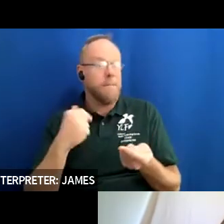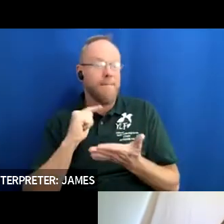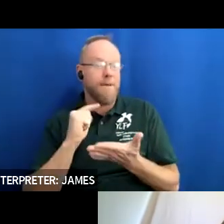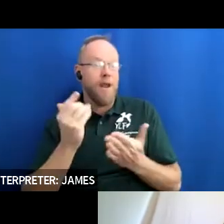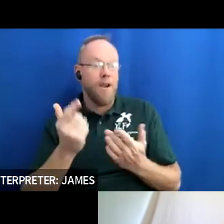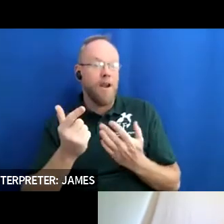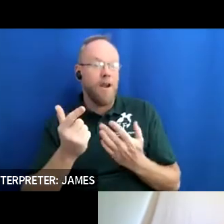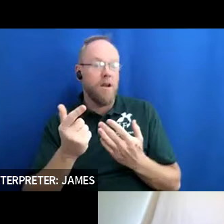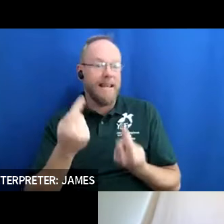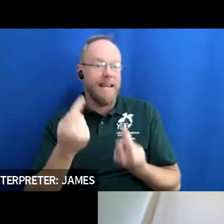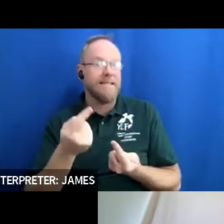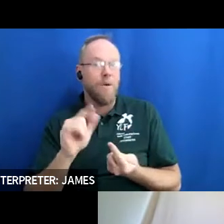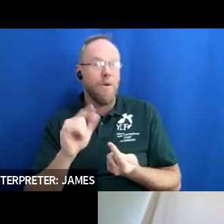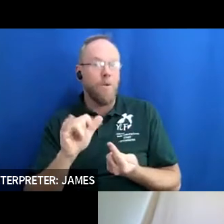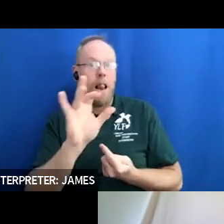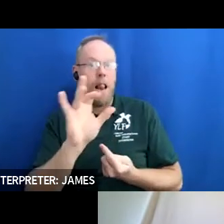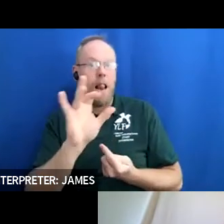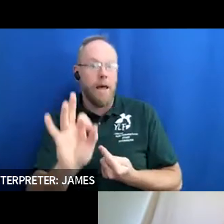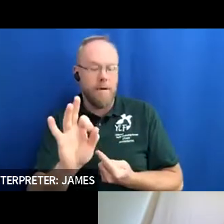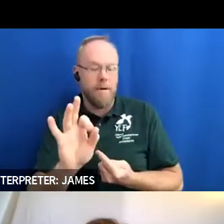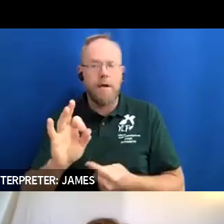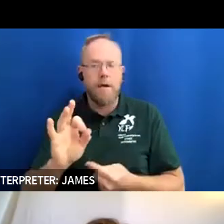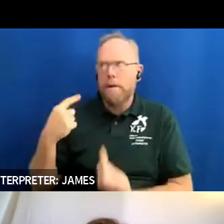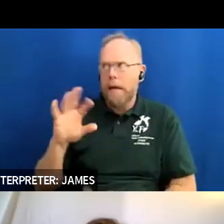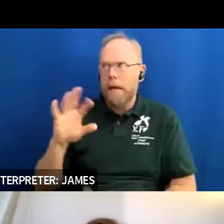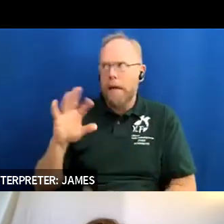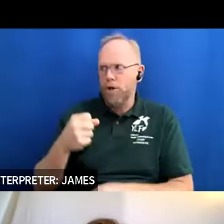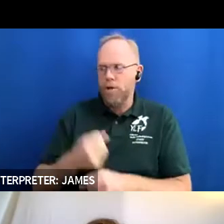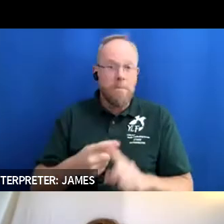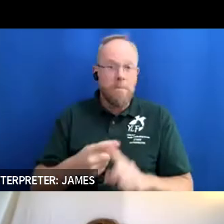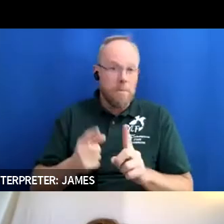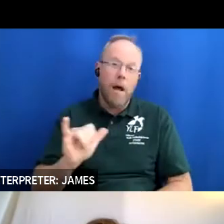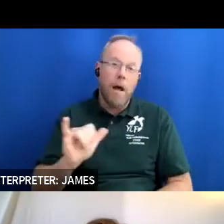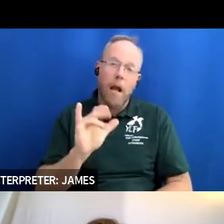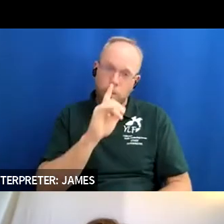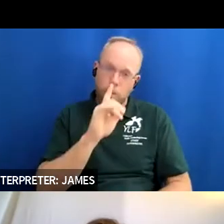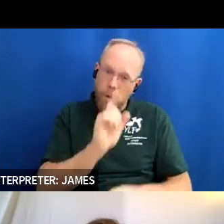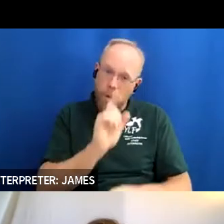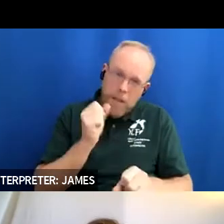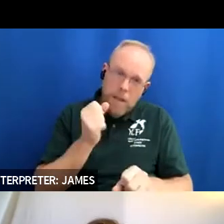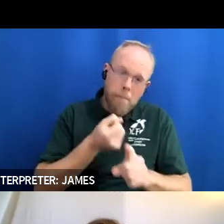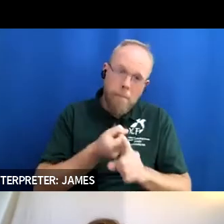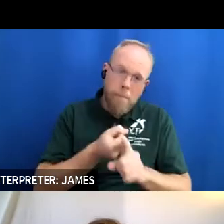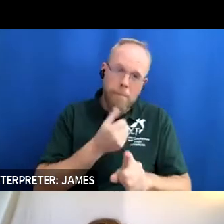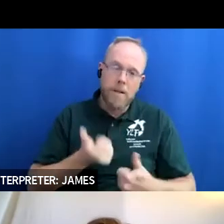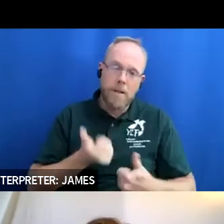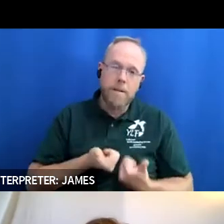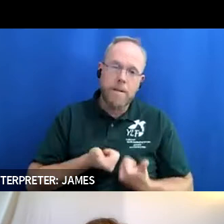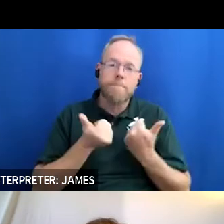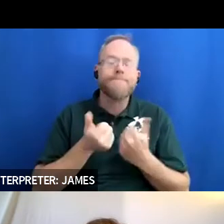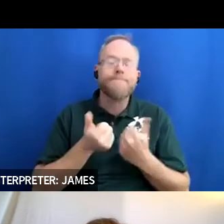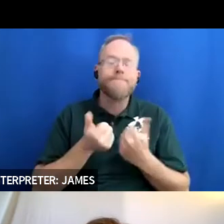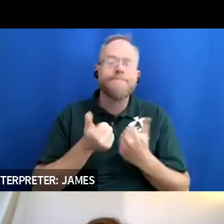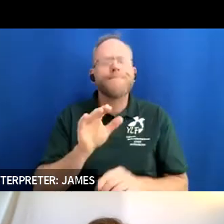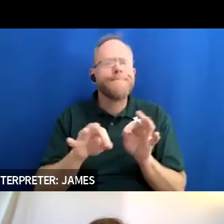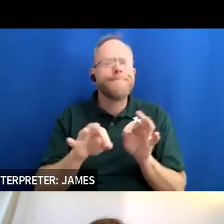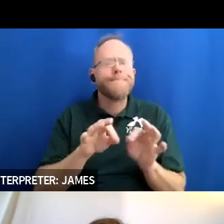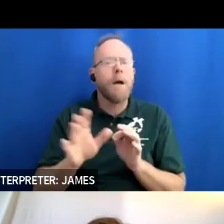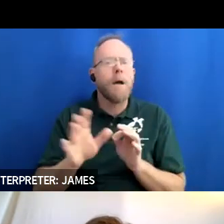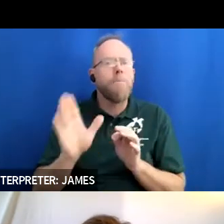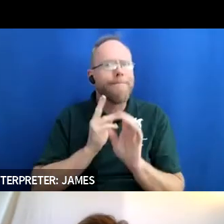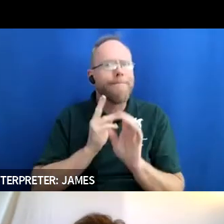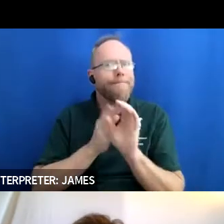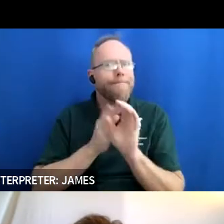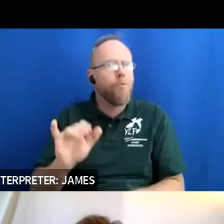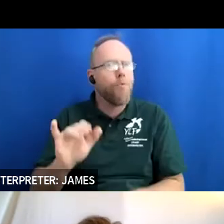but um ylf has really impacted my life when i went to a ylf i thought just like isaac that it